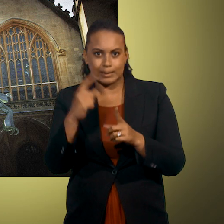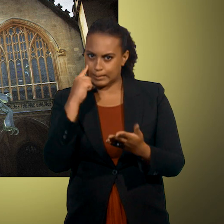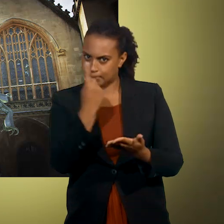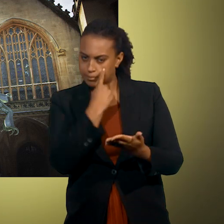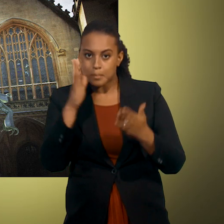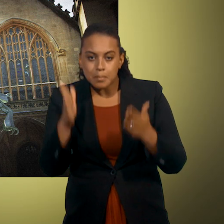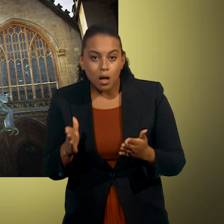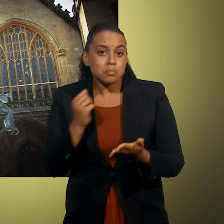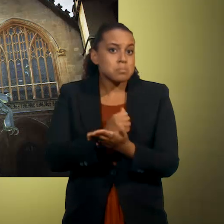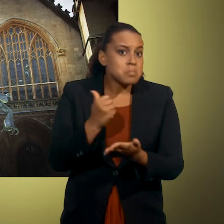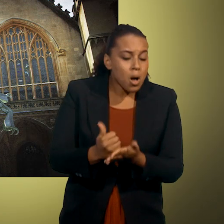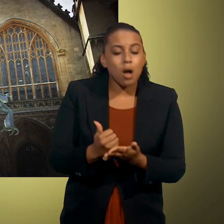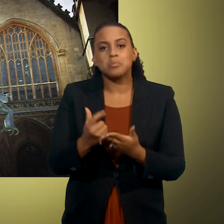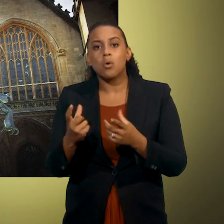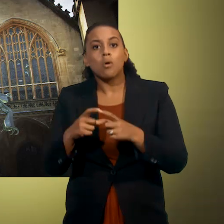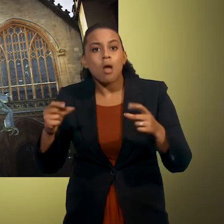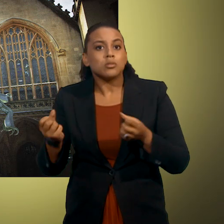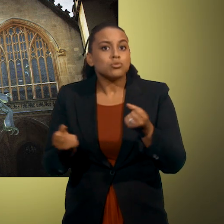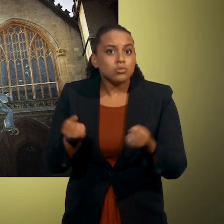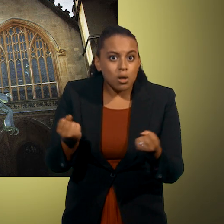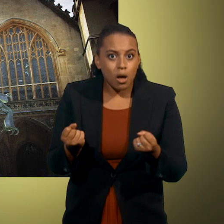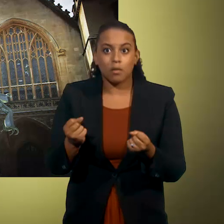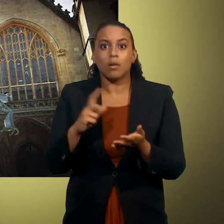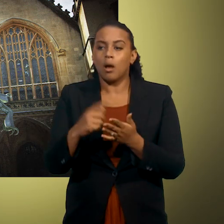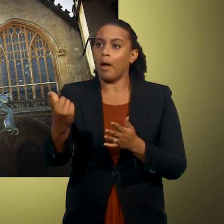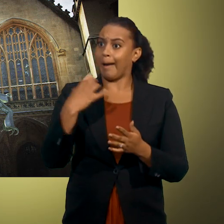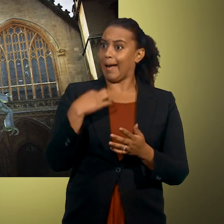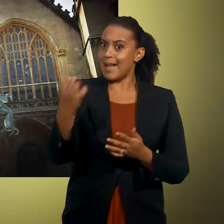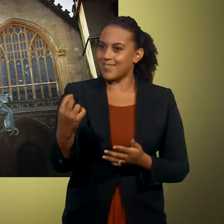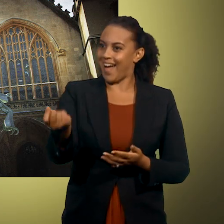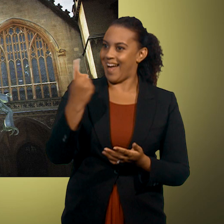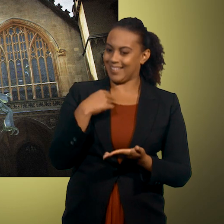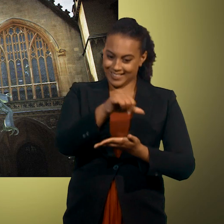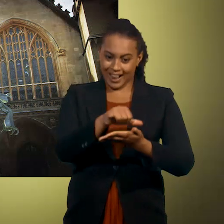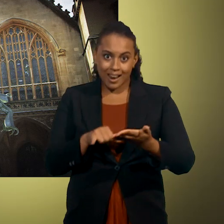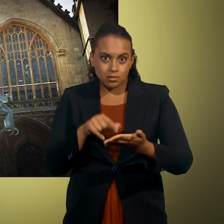licence as well as your ticket, invite or confirmation letter of attendance if you have one.